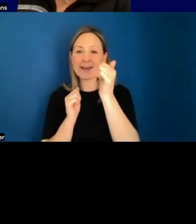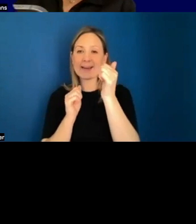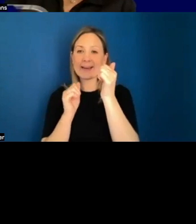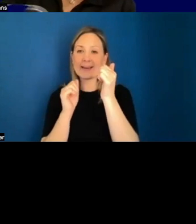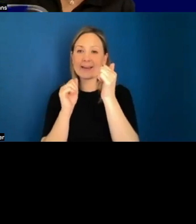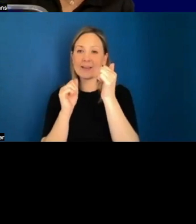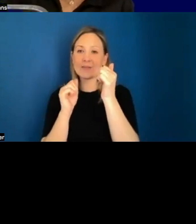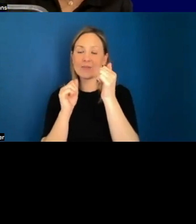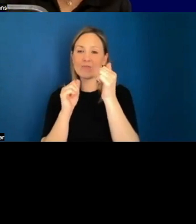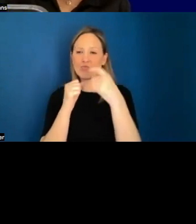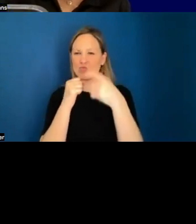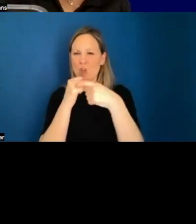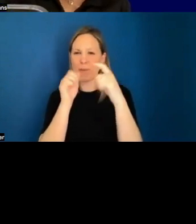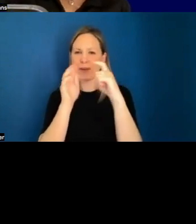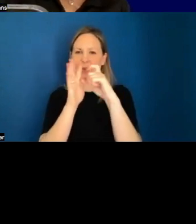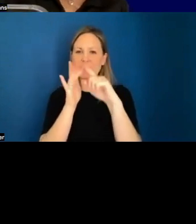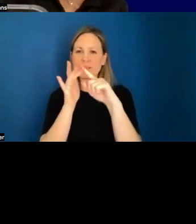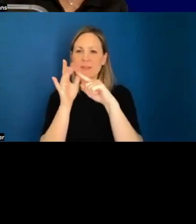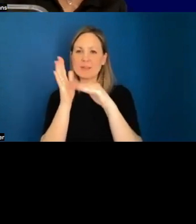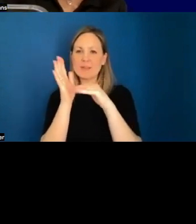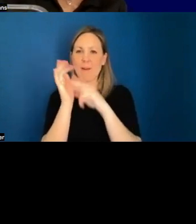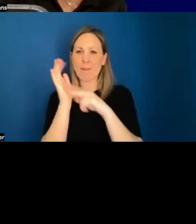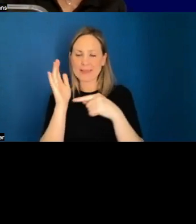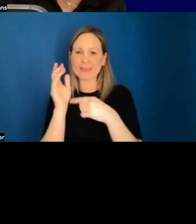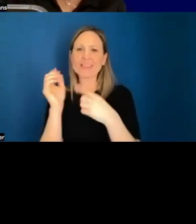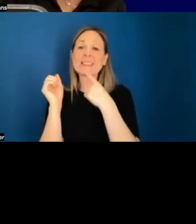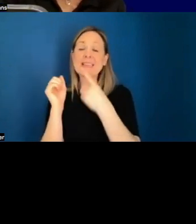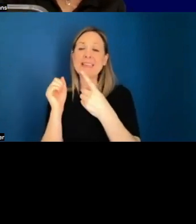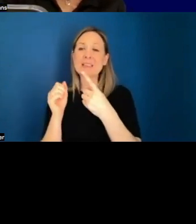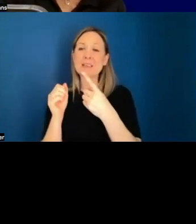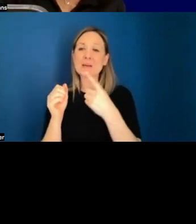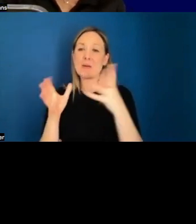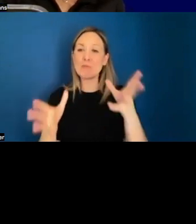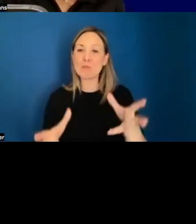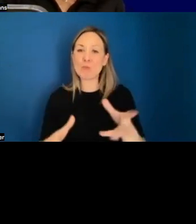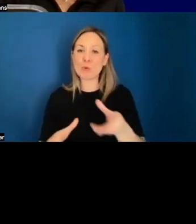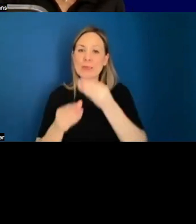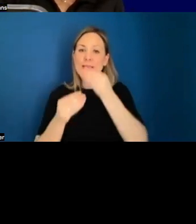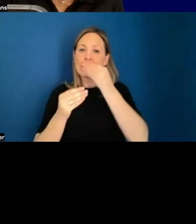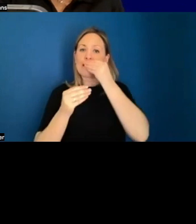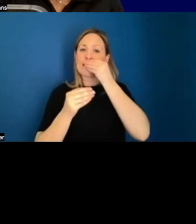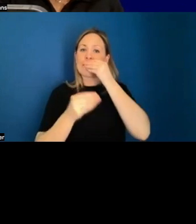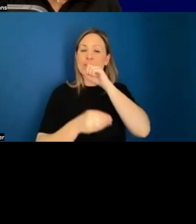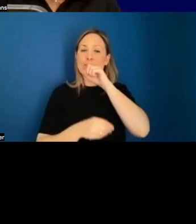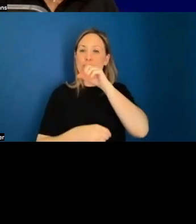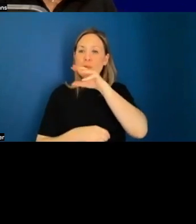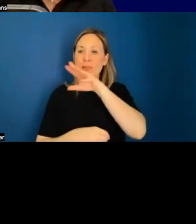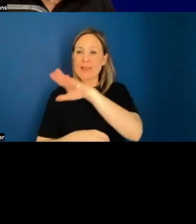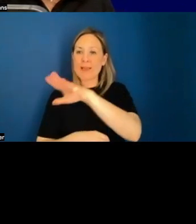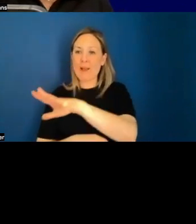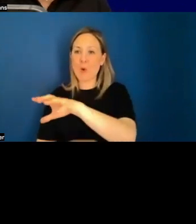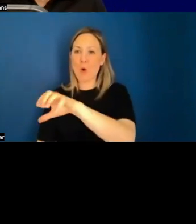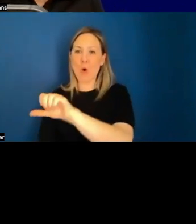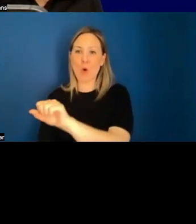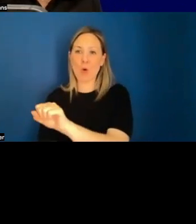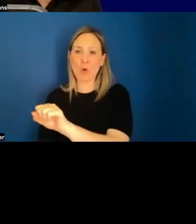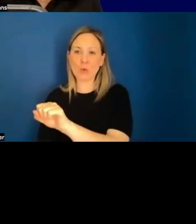are the words breathe in, breathe out and hold. These shapes can be made tactile for deafblind